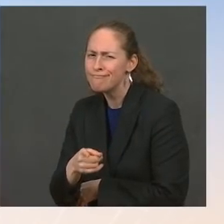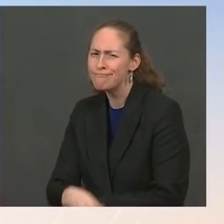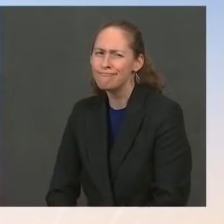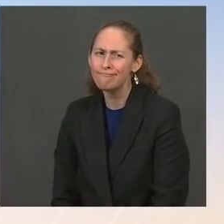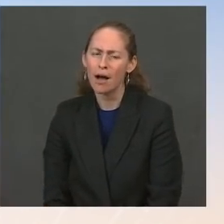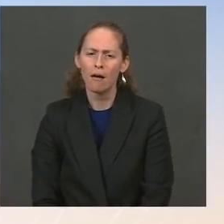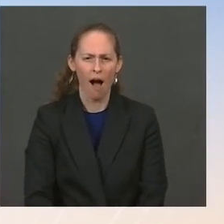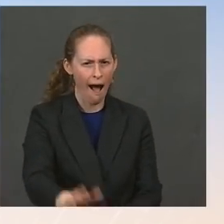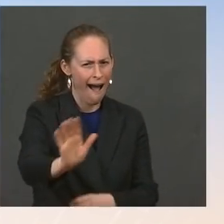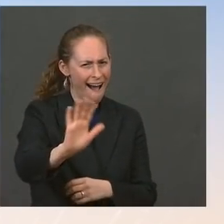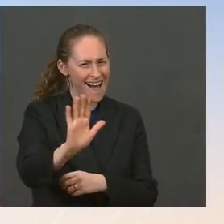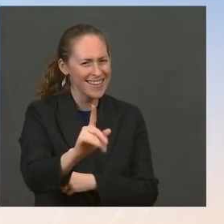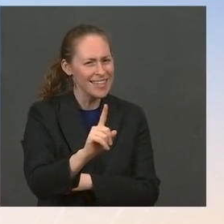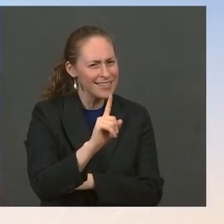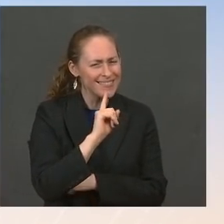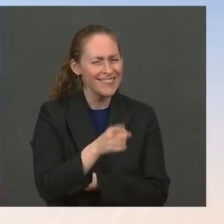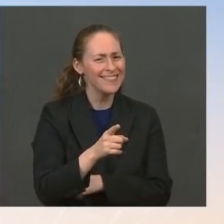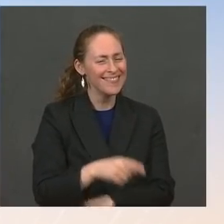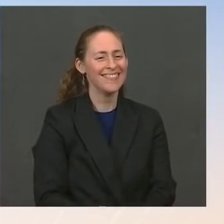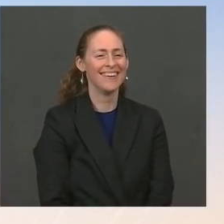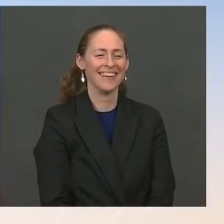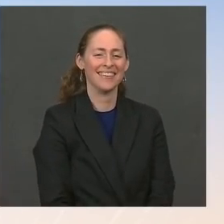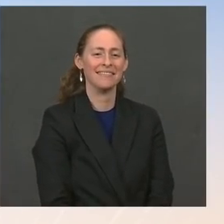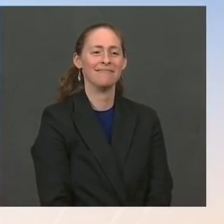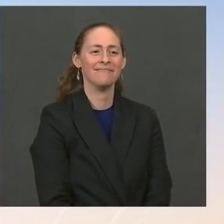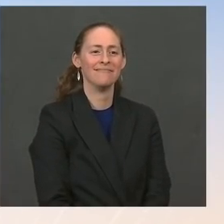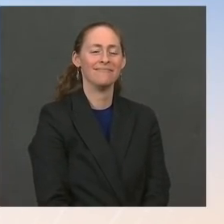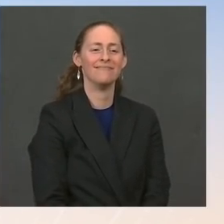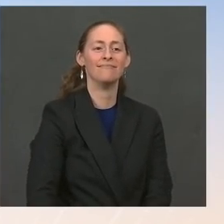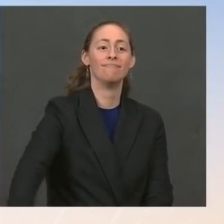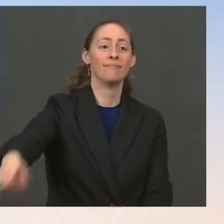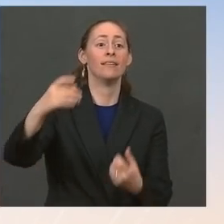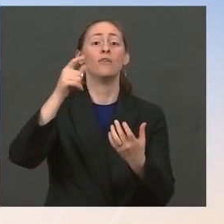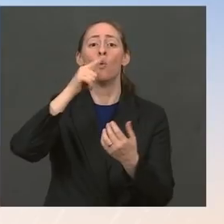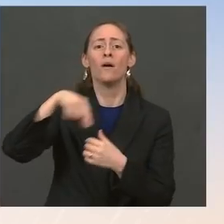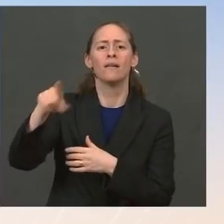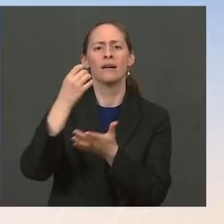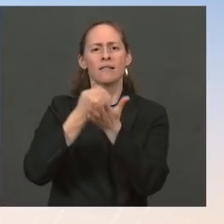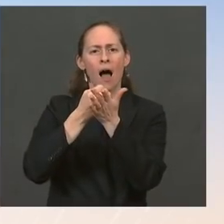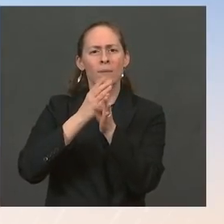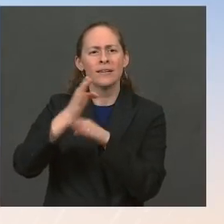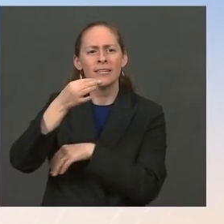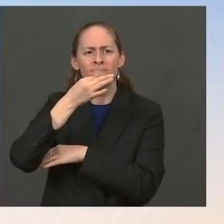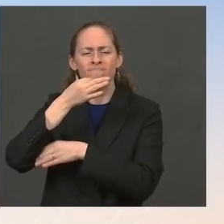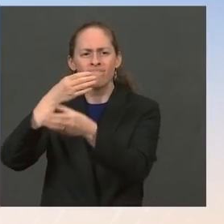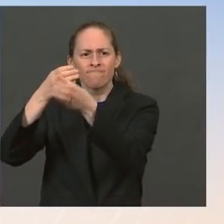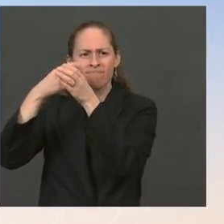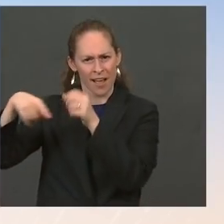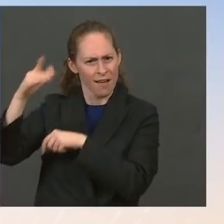And I would note that several economists and experts out there -- I would note -- I think you're probably talking about the CBO score.